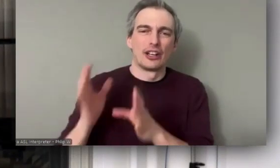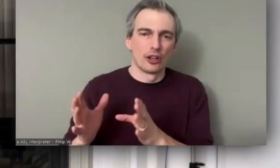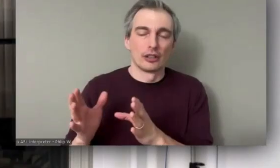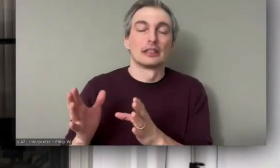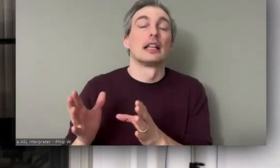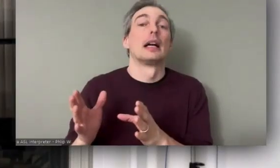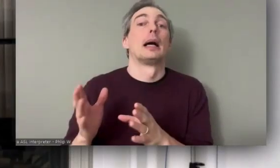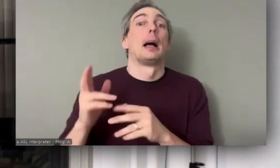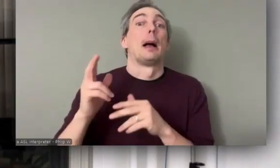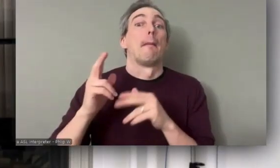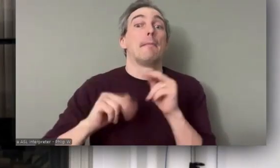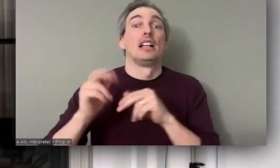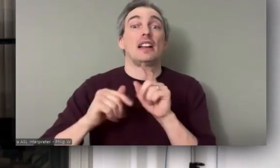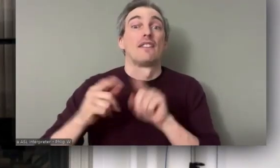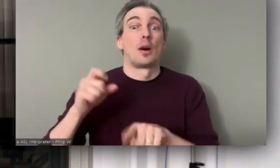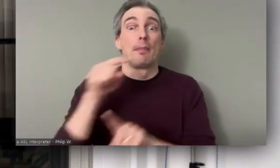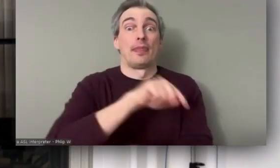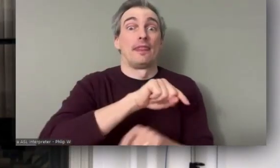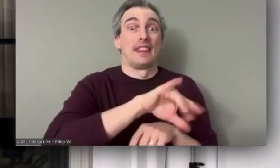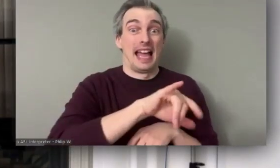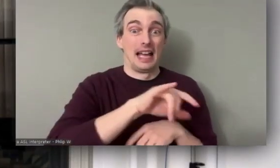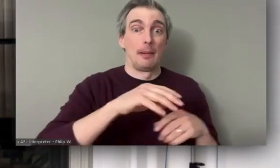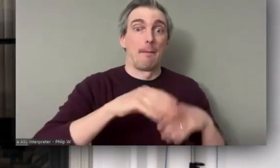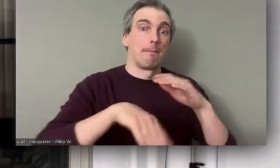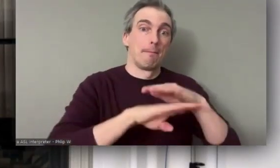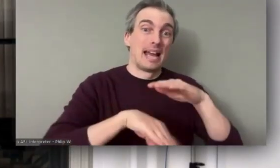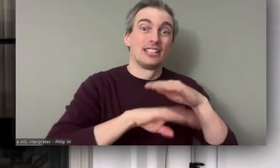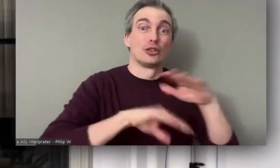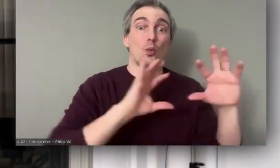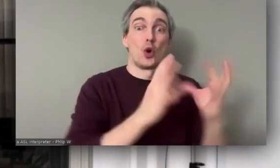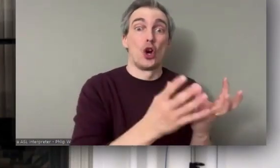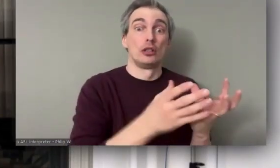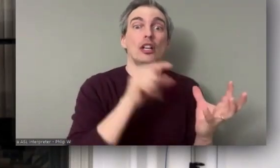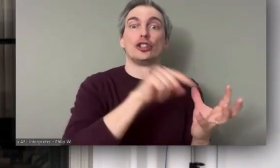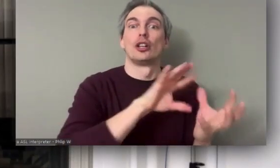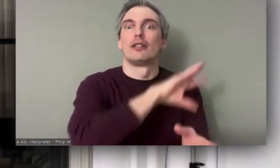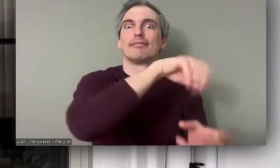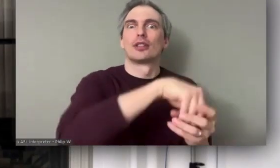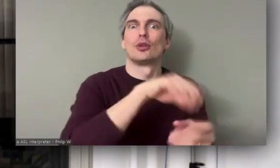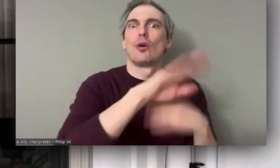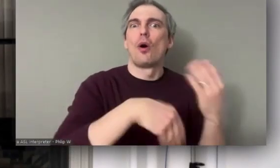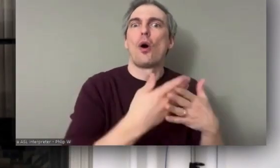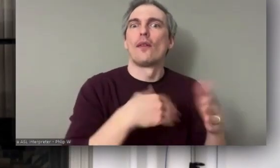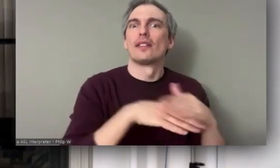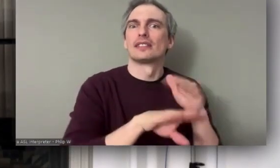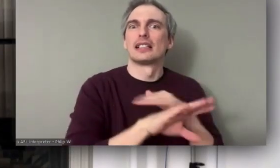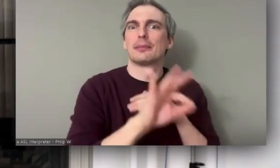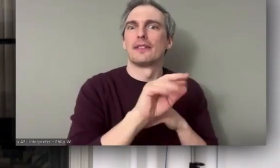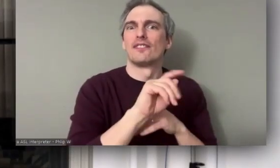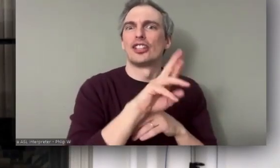built maybe a little custom... That would have been a huge step forward to setting the creator community to like... Oh.